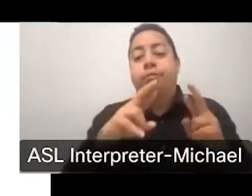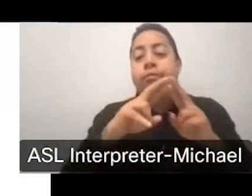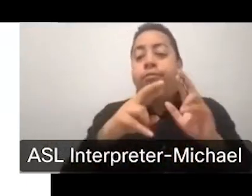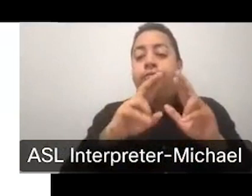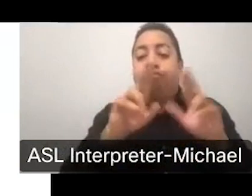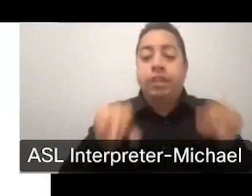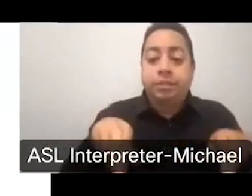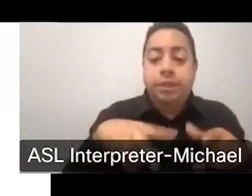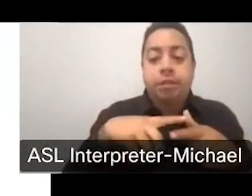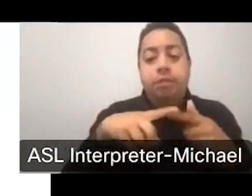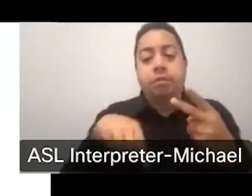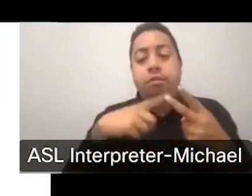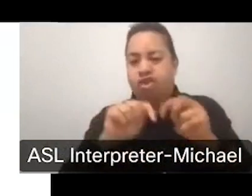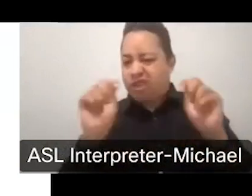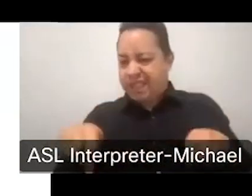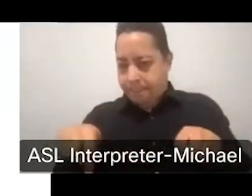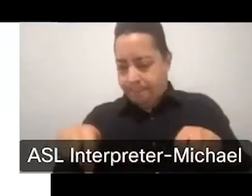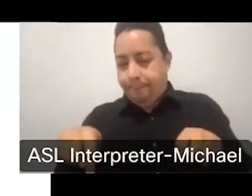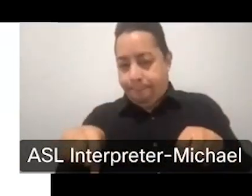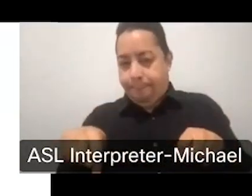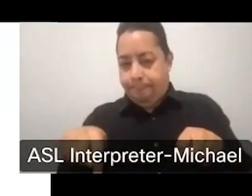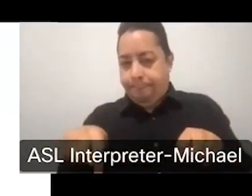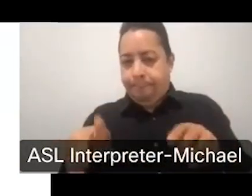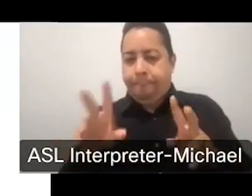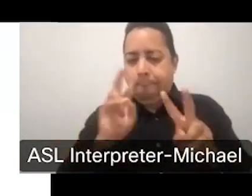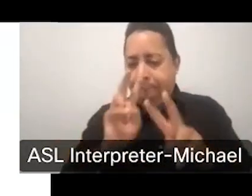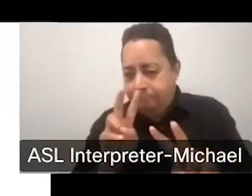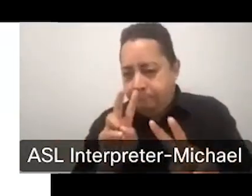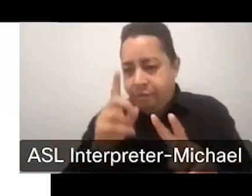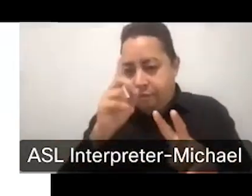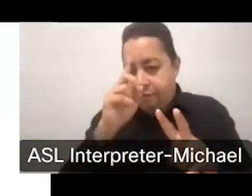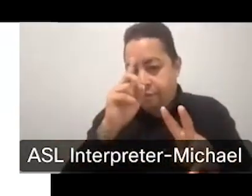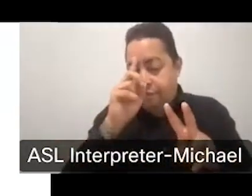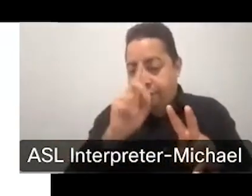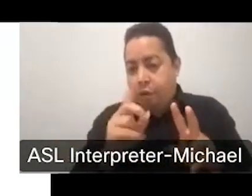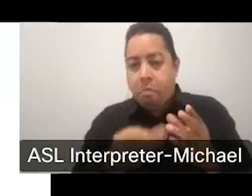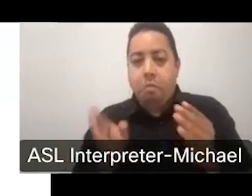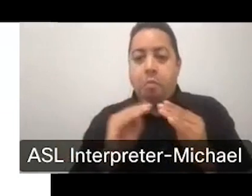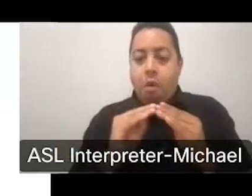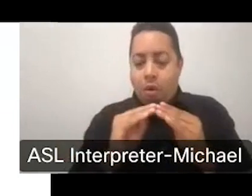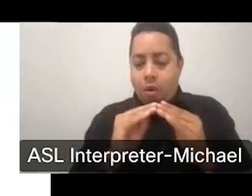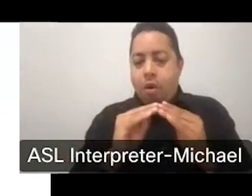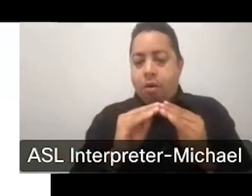Keep watching to hear more detail about these application areas.